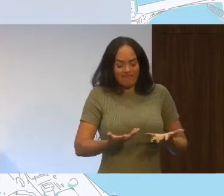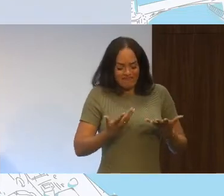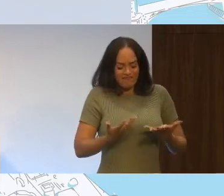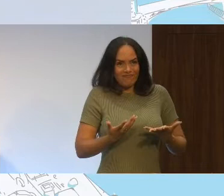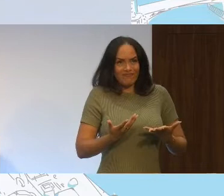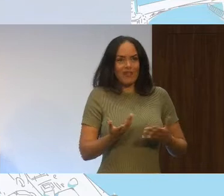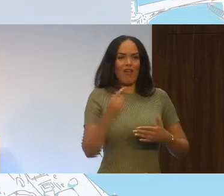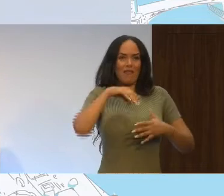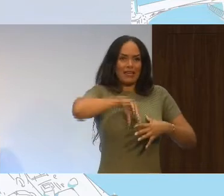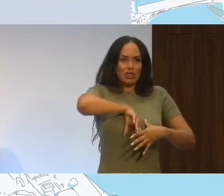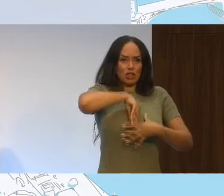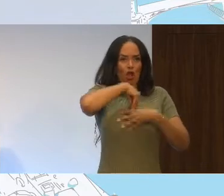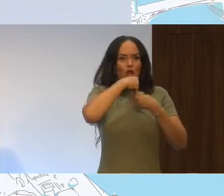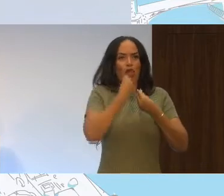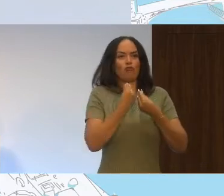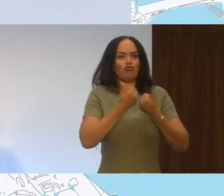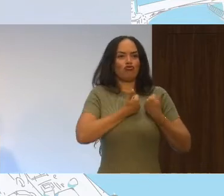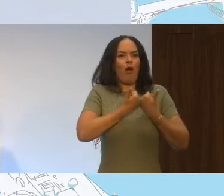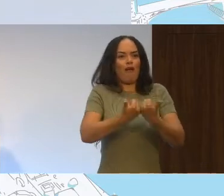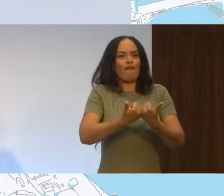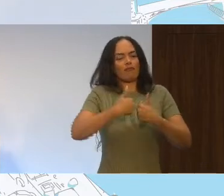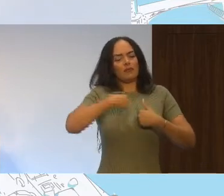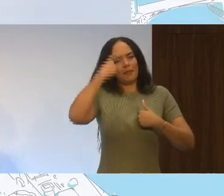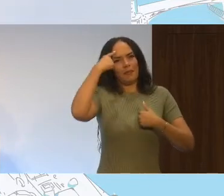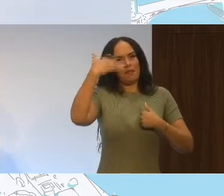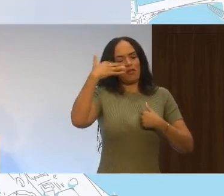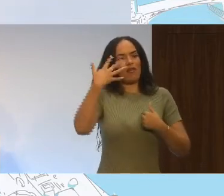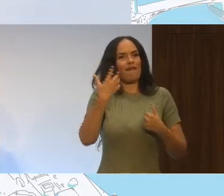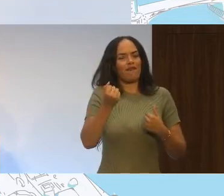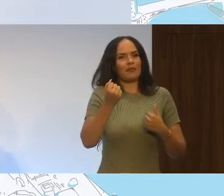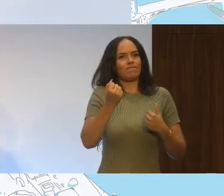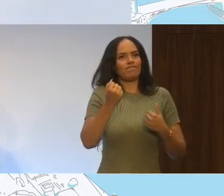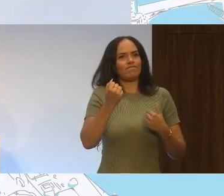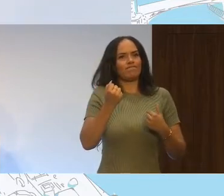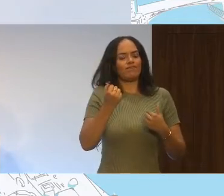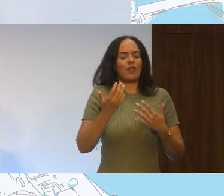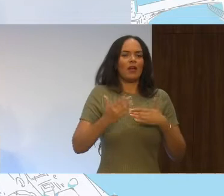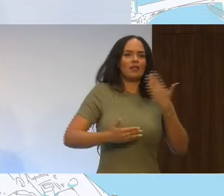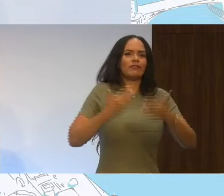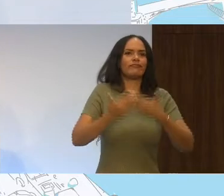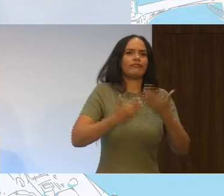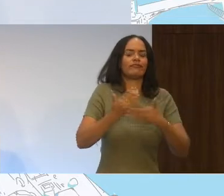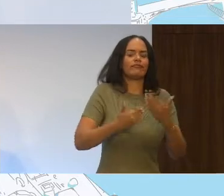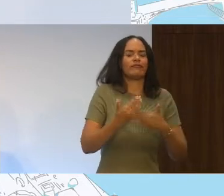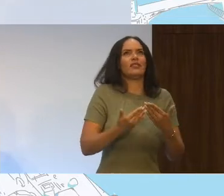I am a migraineer .Over the years I have learned how to head off three days in the Whale